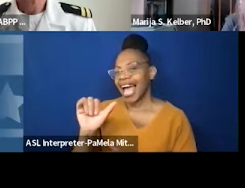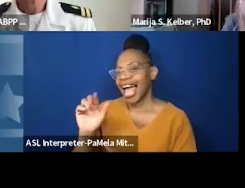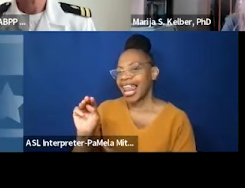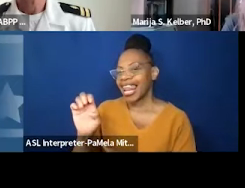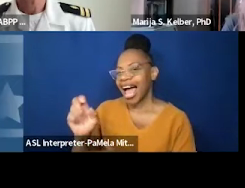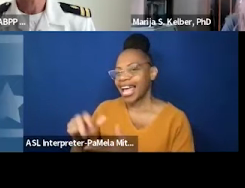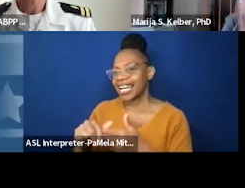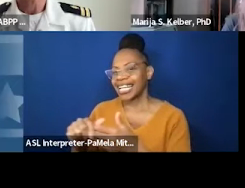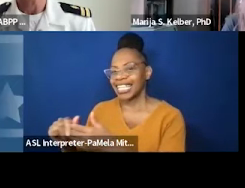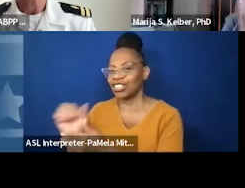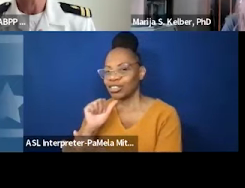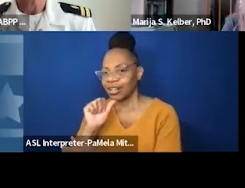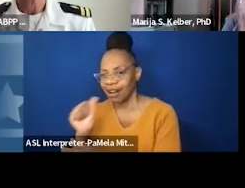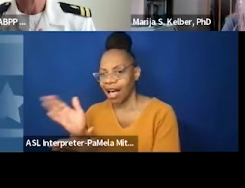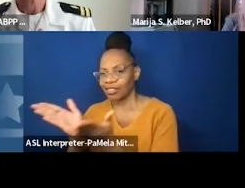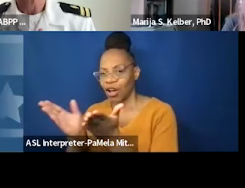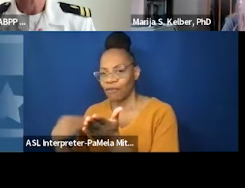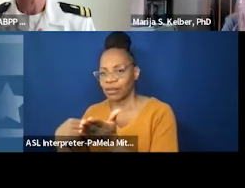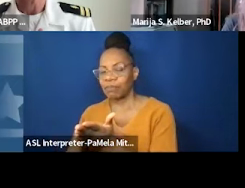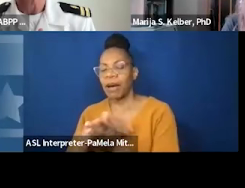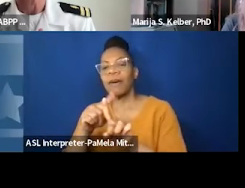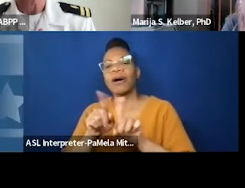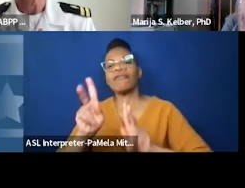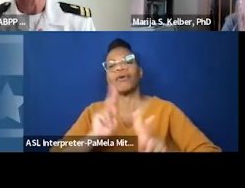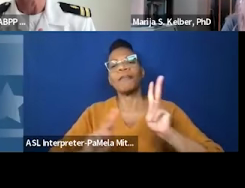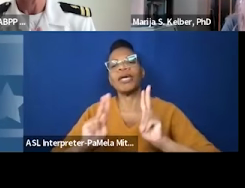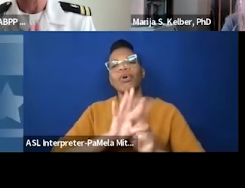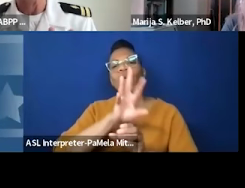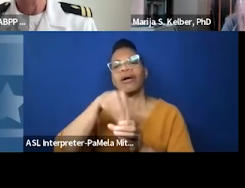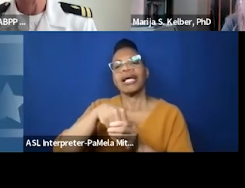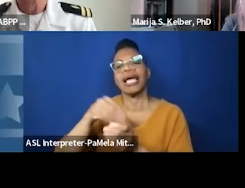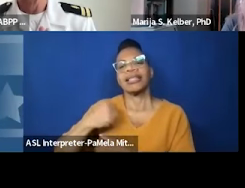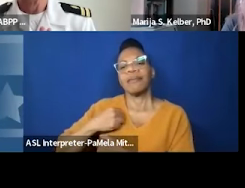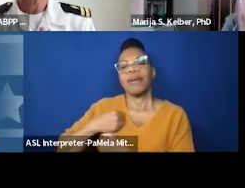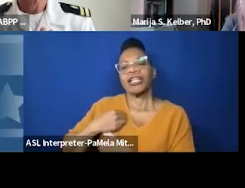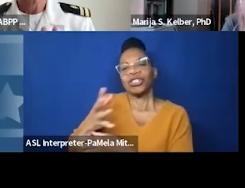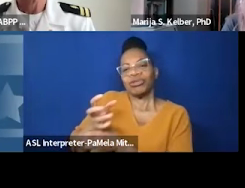but this is for individuals in the military to utilize to gain some of that same information,